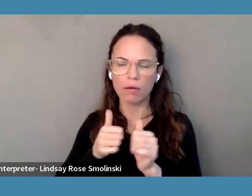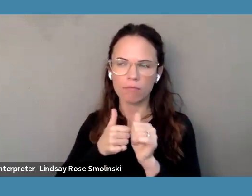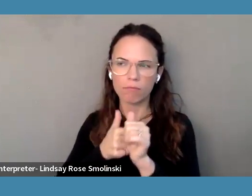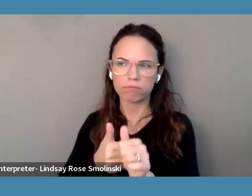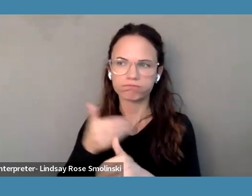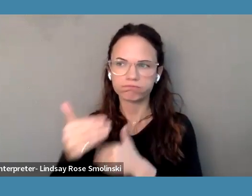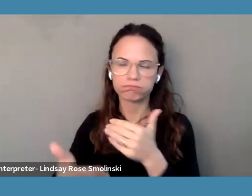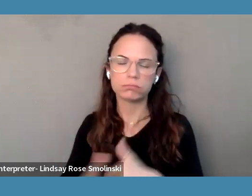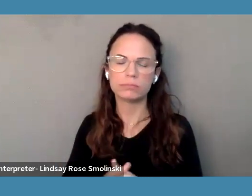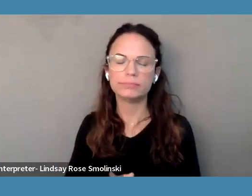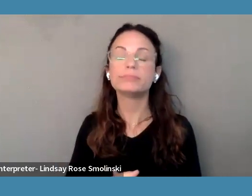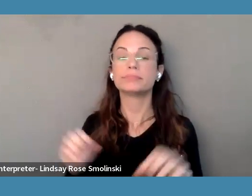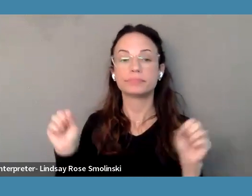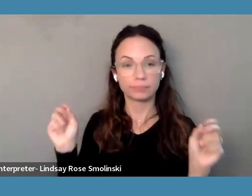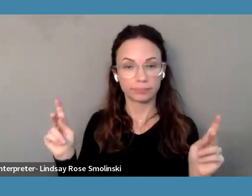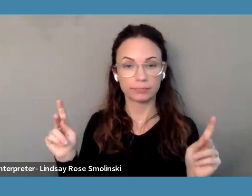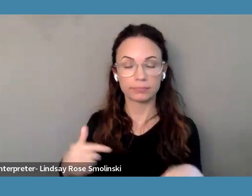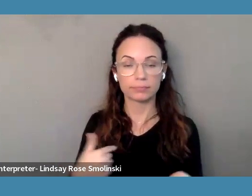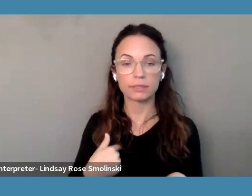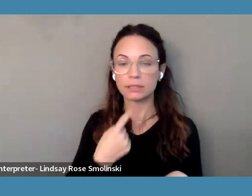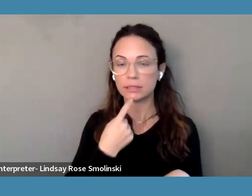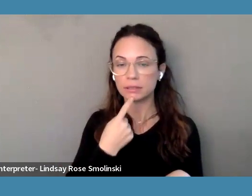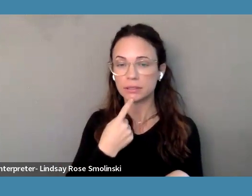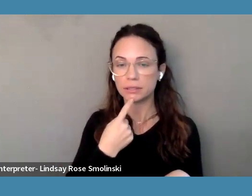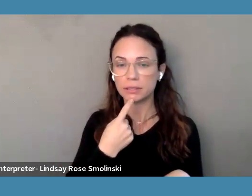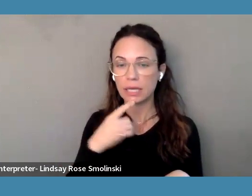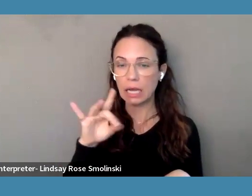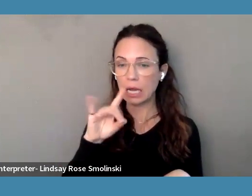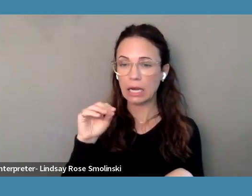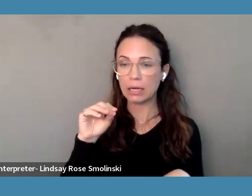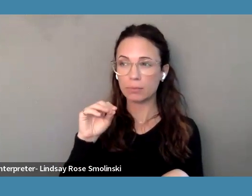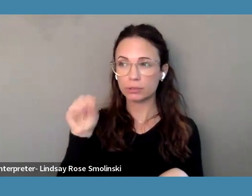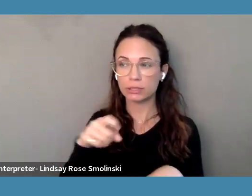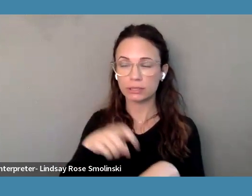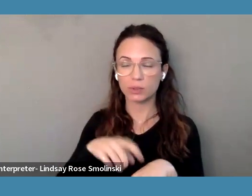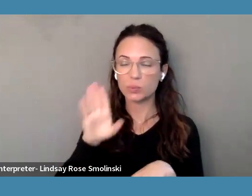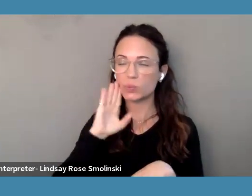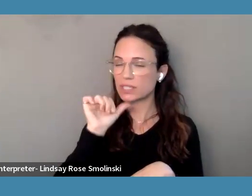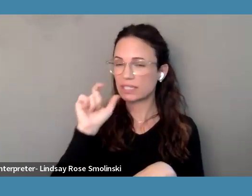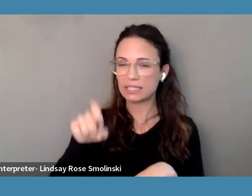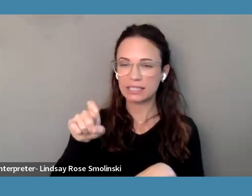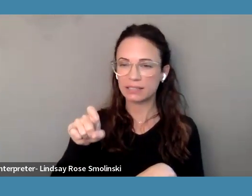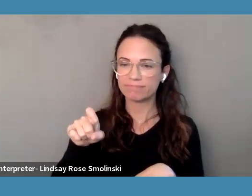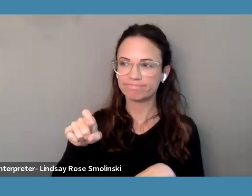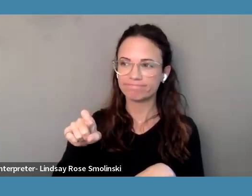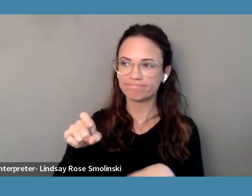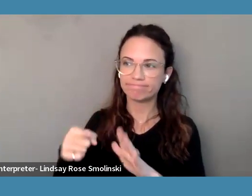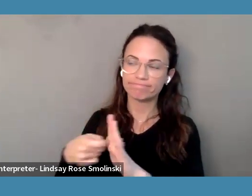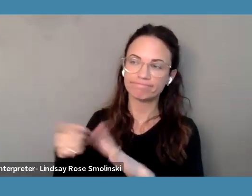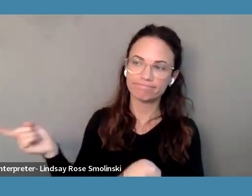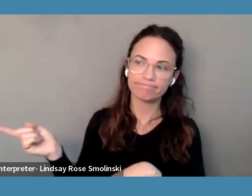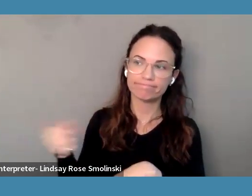So I would say probably 80% of the time you're not gonna need a subpoena for witnesses.